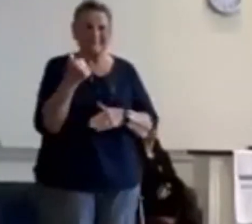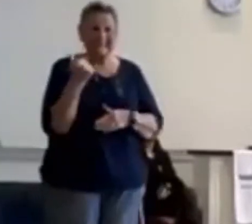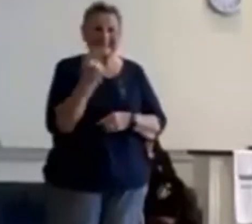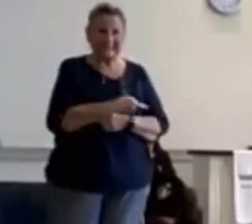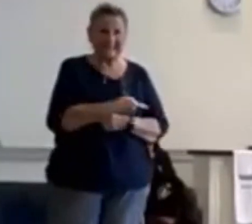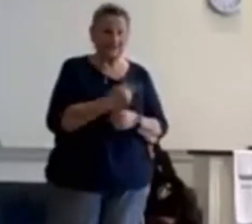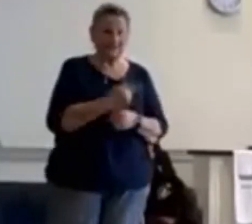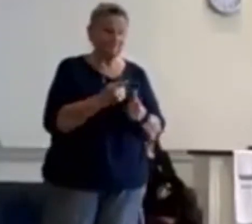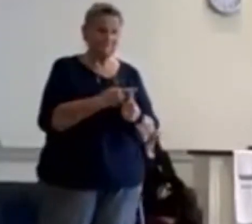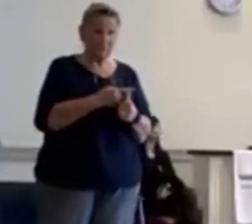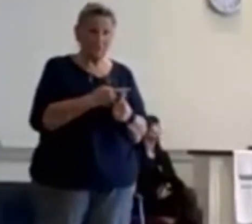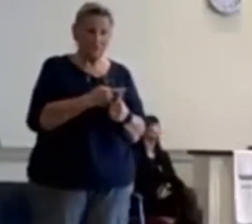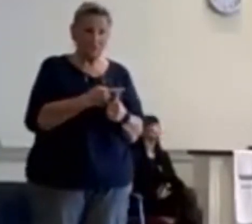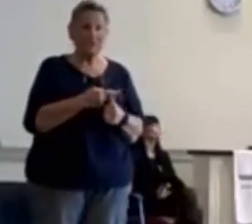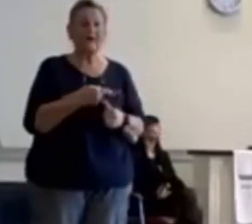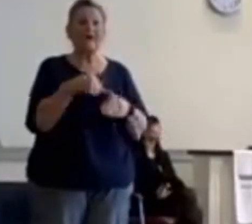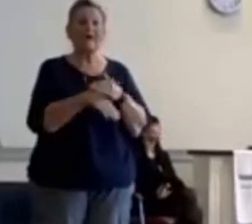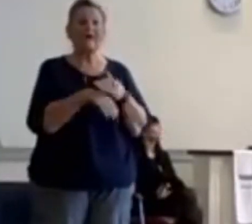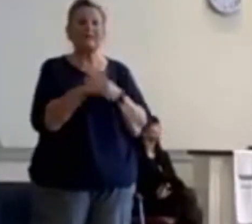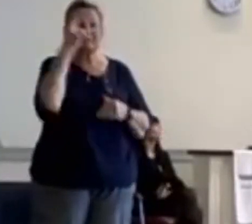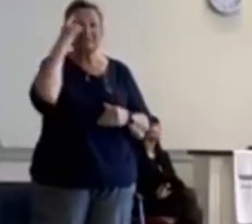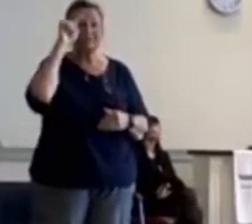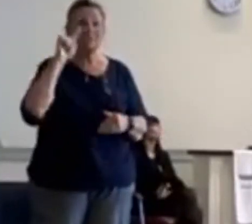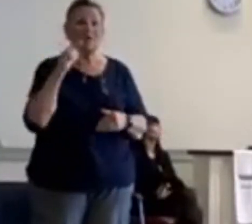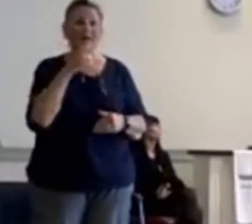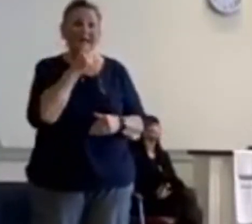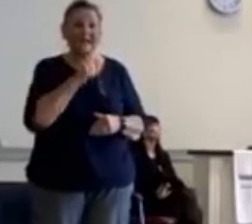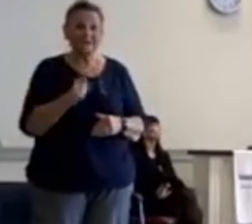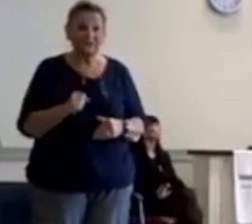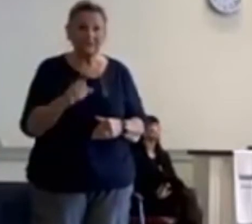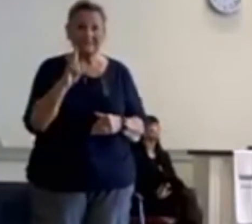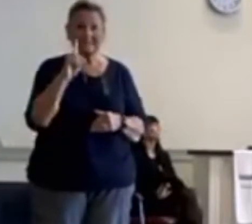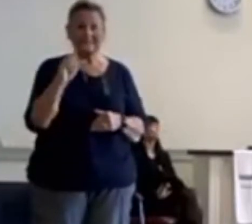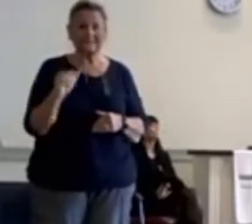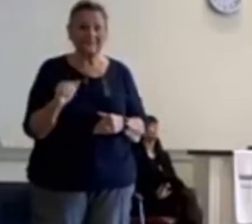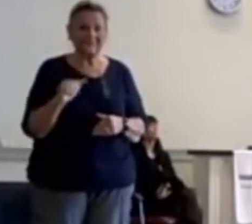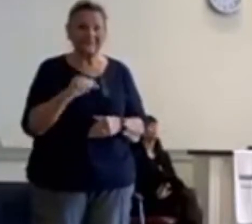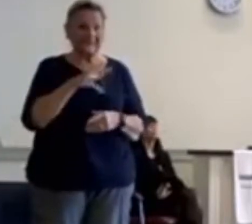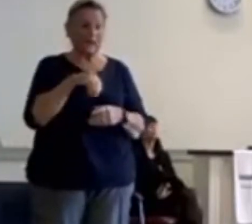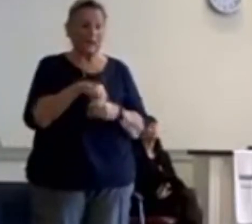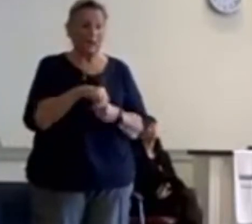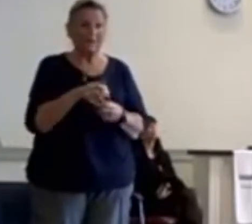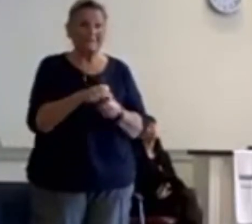for Aging and Disability Inclusion in Disasters Act known as the Ready in